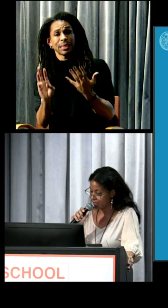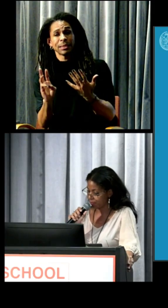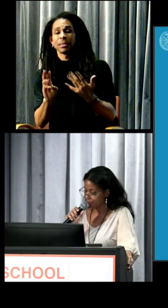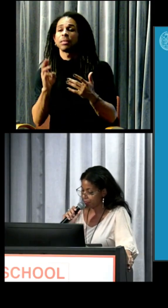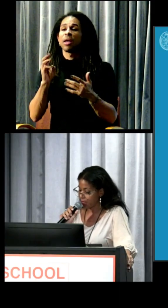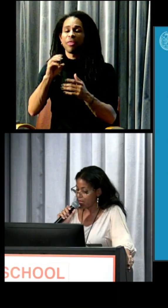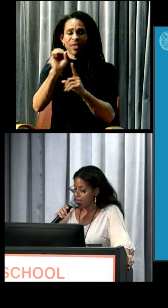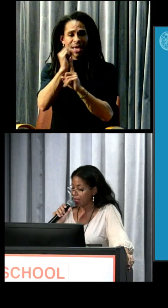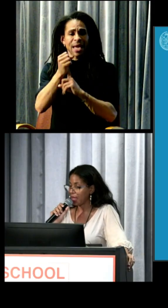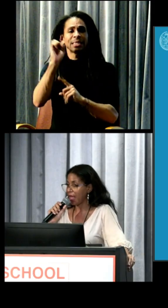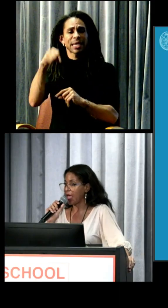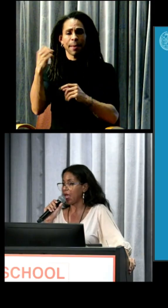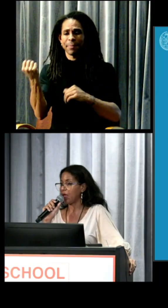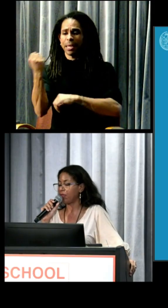City and to each other as well.